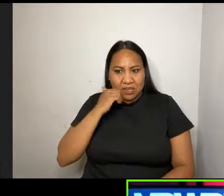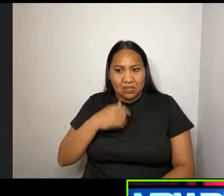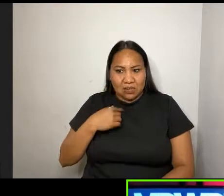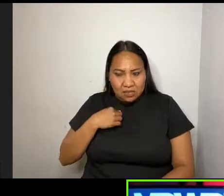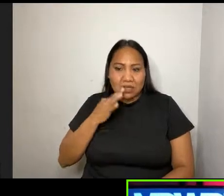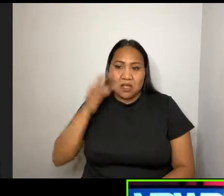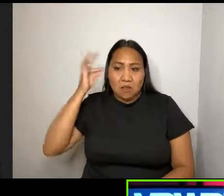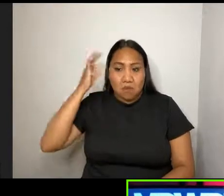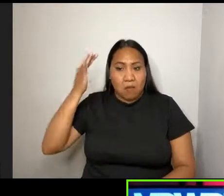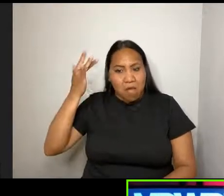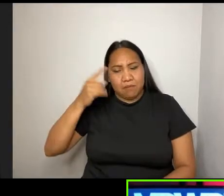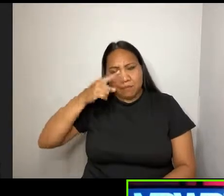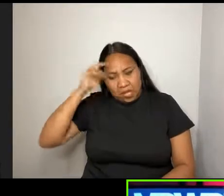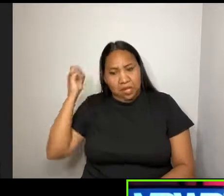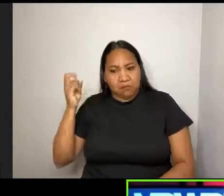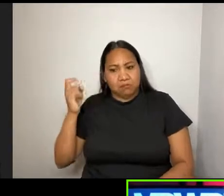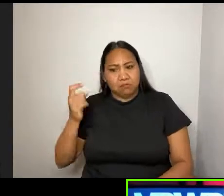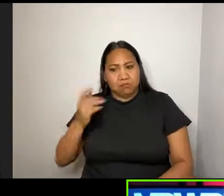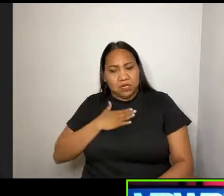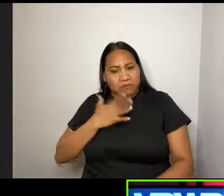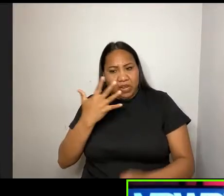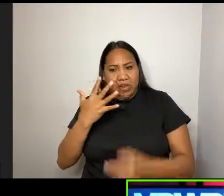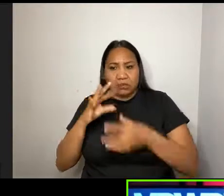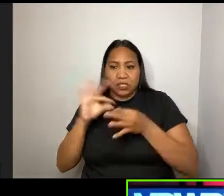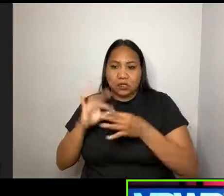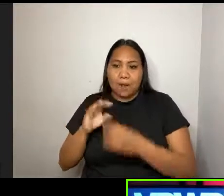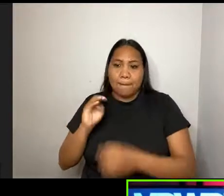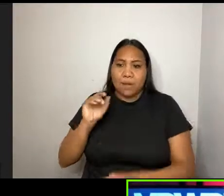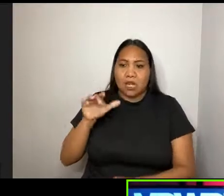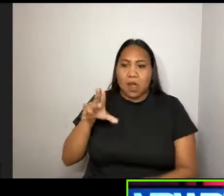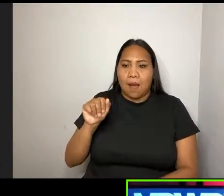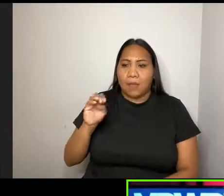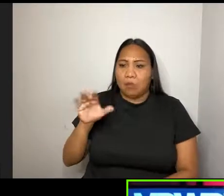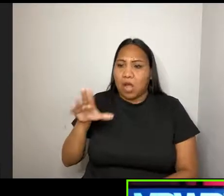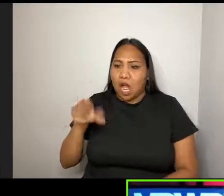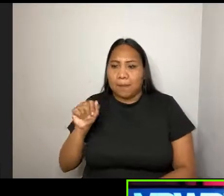day and every single person calls me Marcus. MELINDA EPLER: Wow.